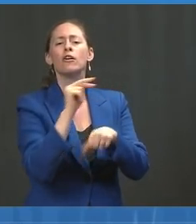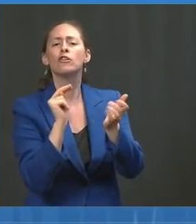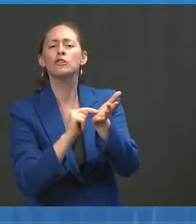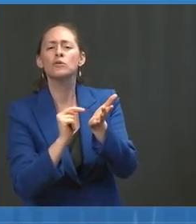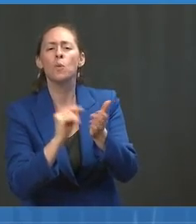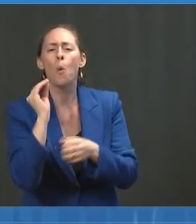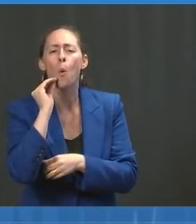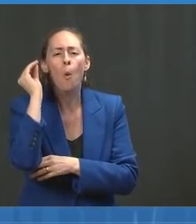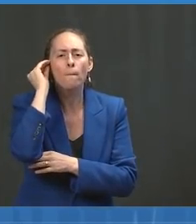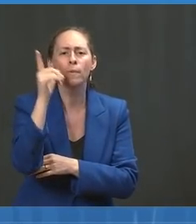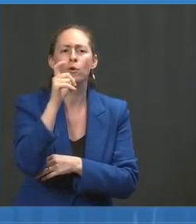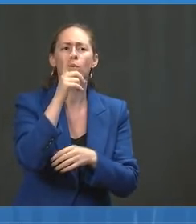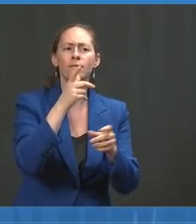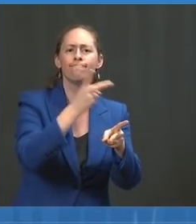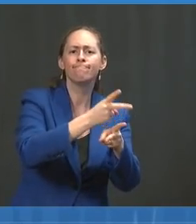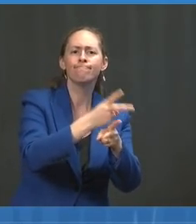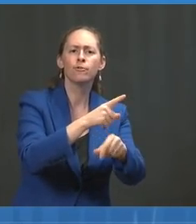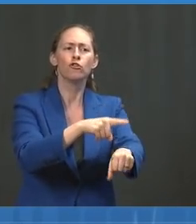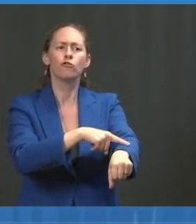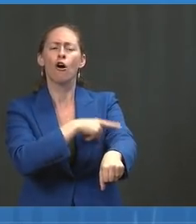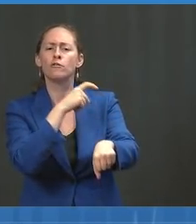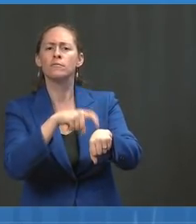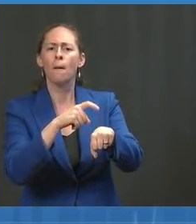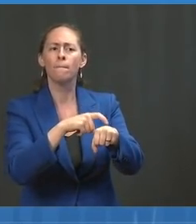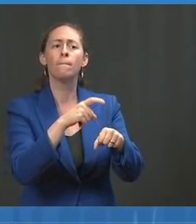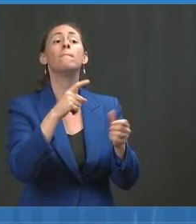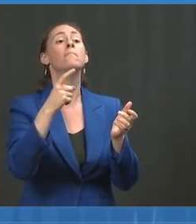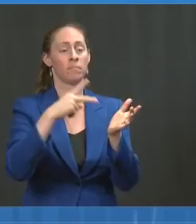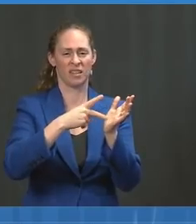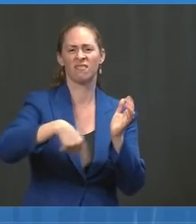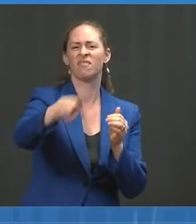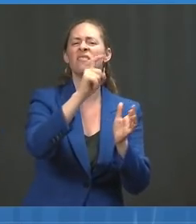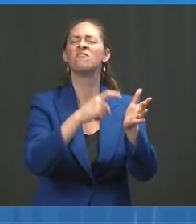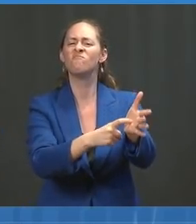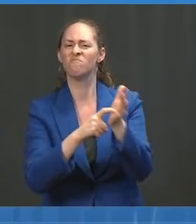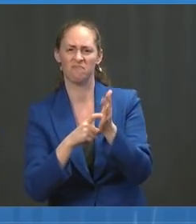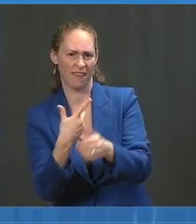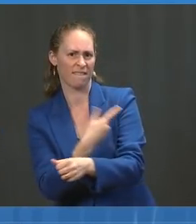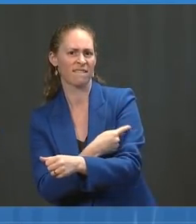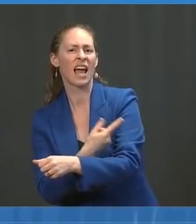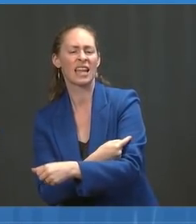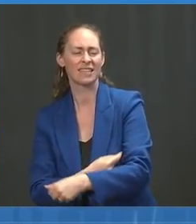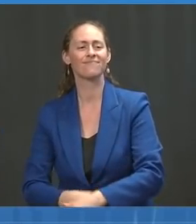At the same time that we drive more progress on vaccinations, our COVID-19 Surge Response Teams